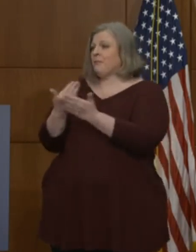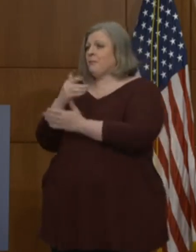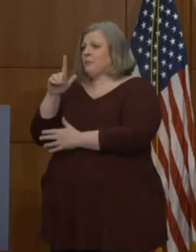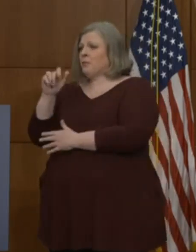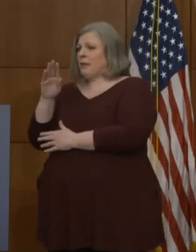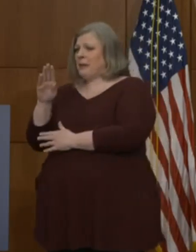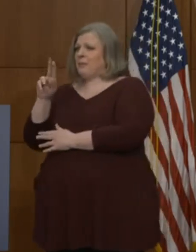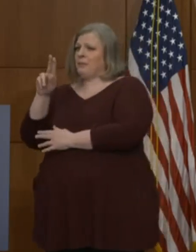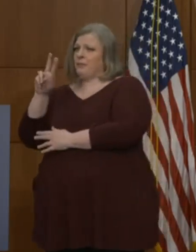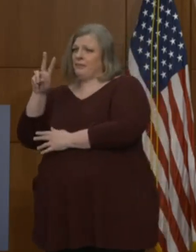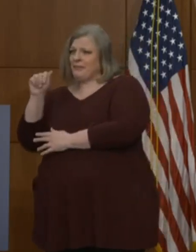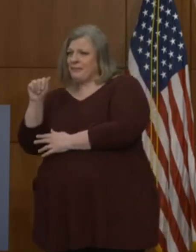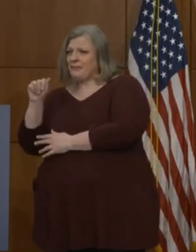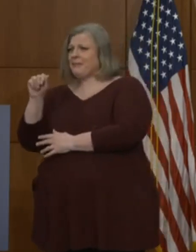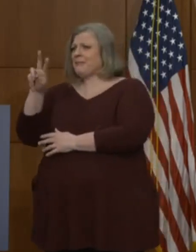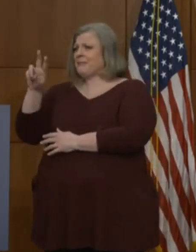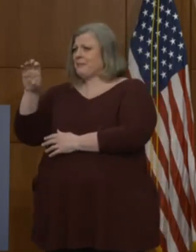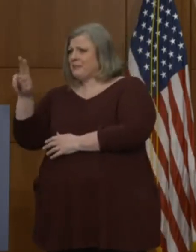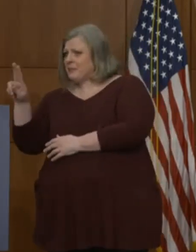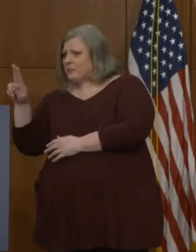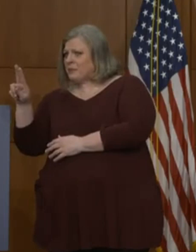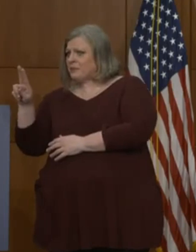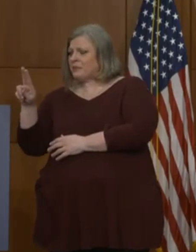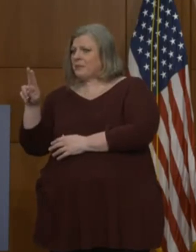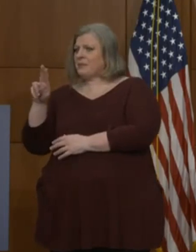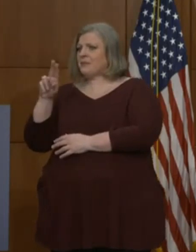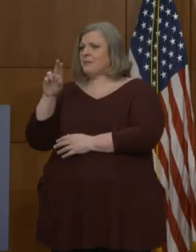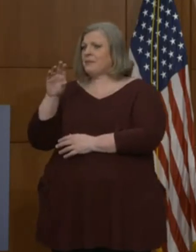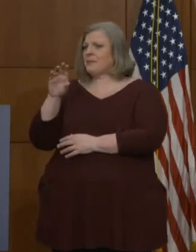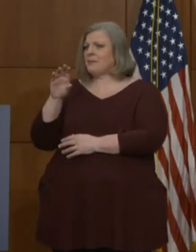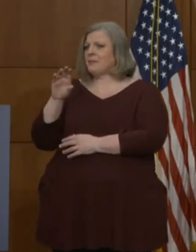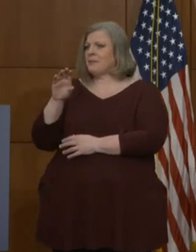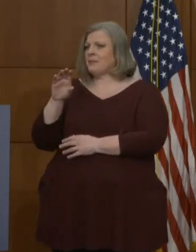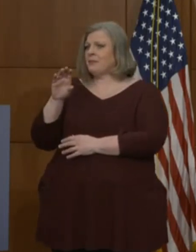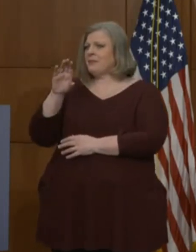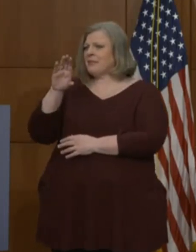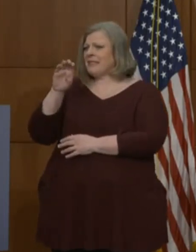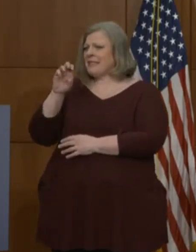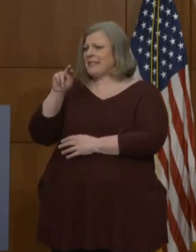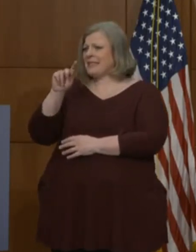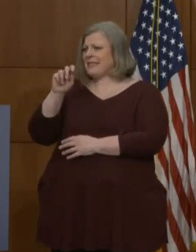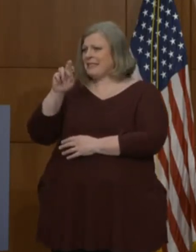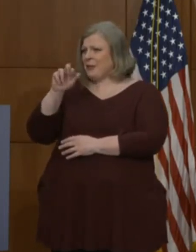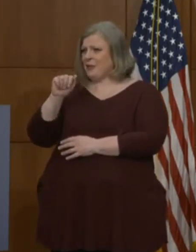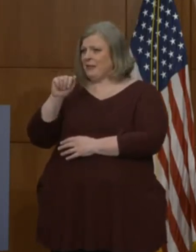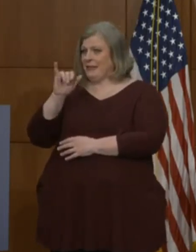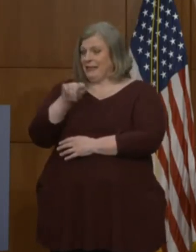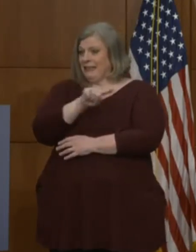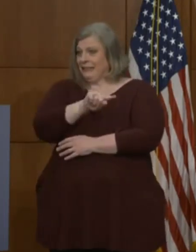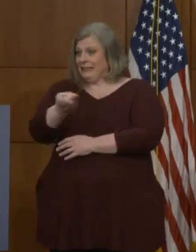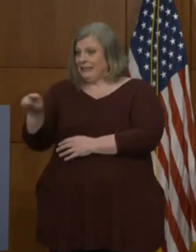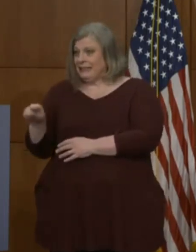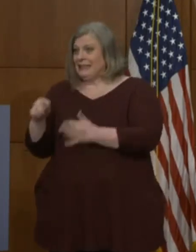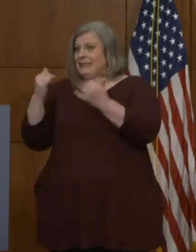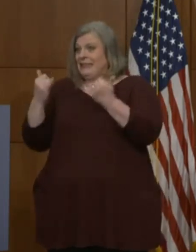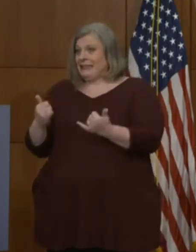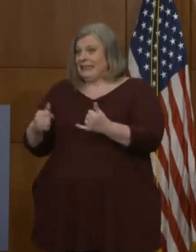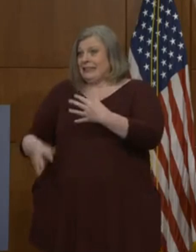ARE A RELATIVELY RAPID TEST WHETHER THE STATE LAB OR NEWARK WHETHER THE STATE LAB OR NEWARK DAY THESE DO CENTERRA- AND NOW